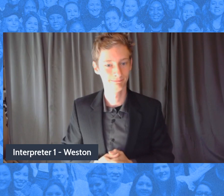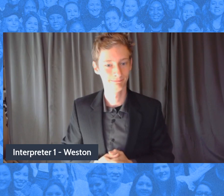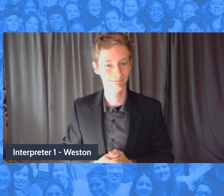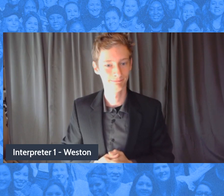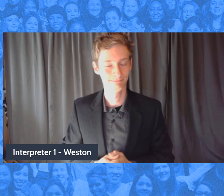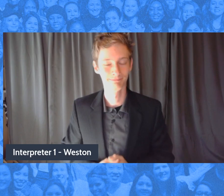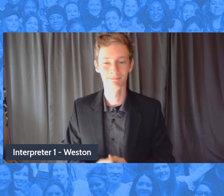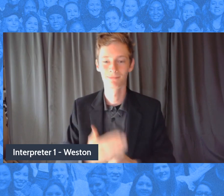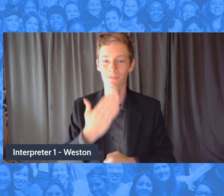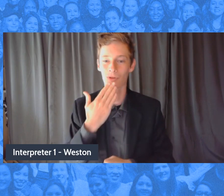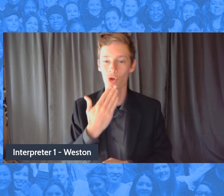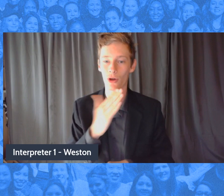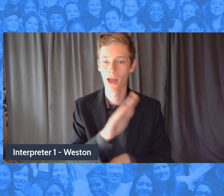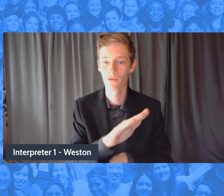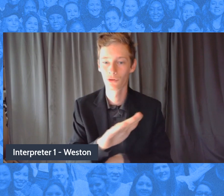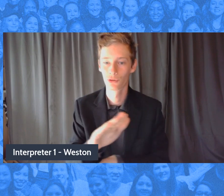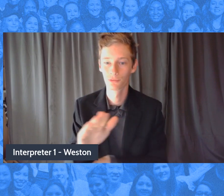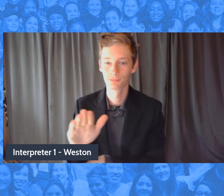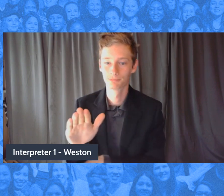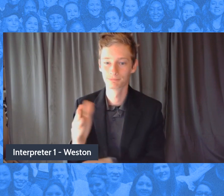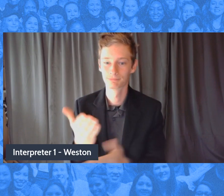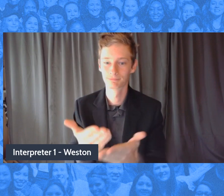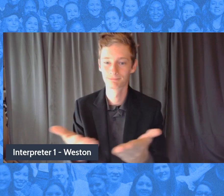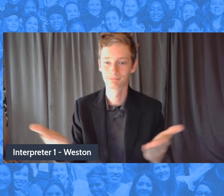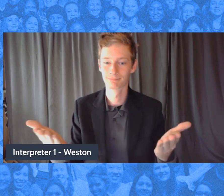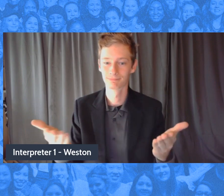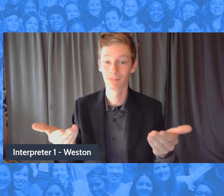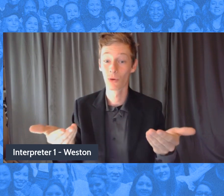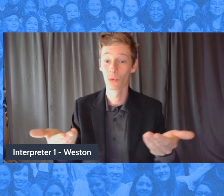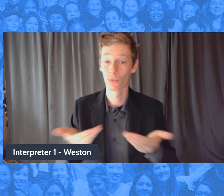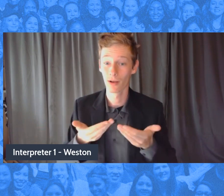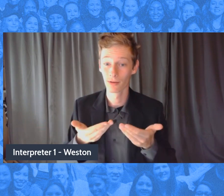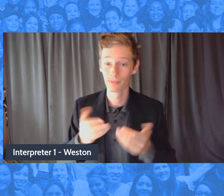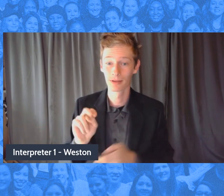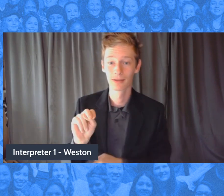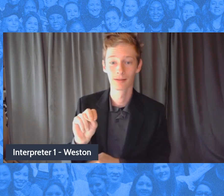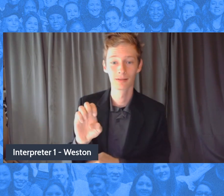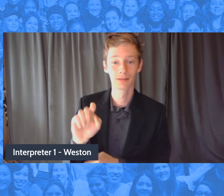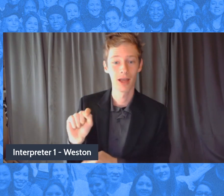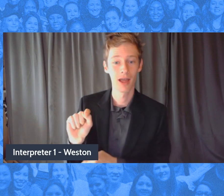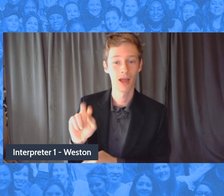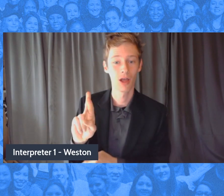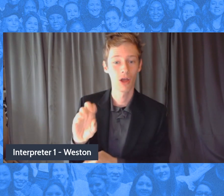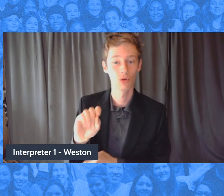Good afternoon and welcome to the Netroots Women's Pre-Conference.